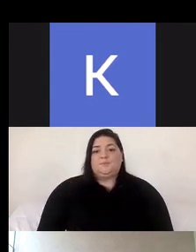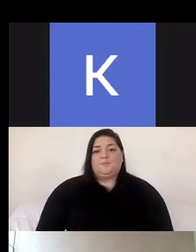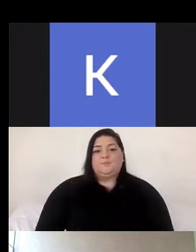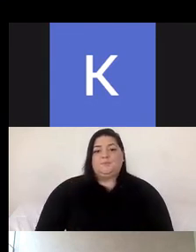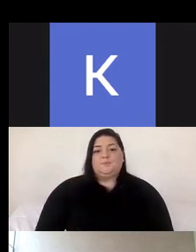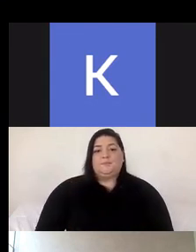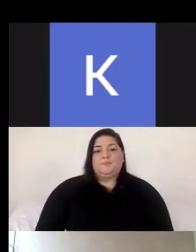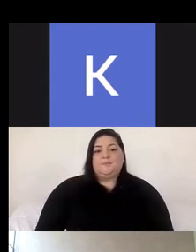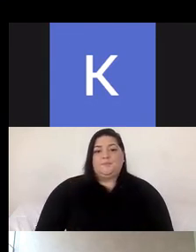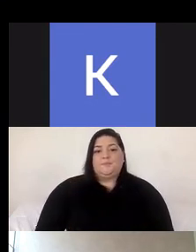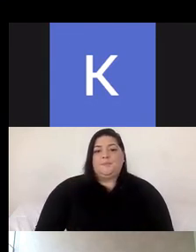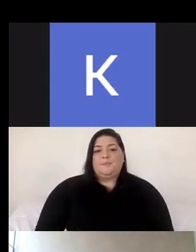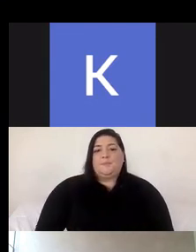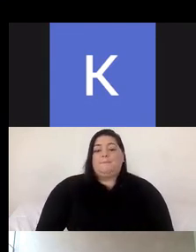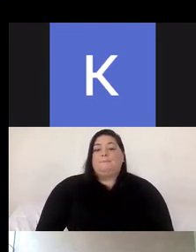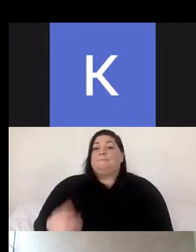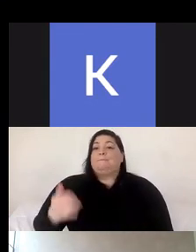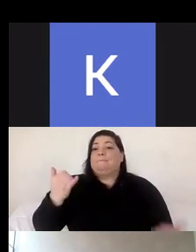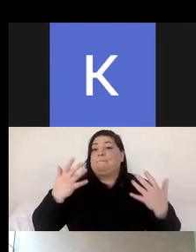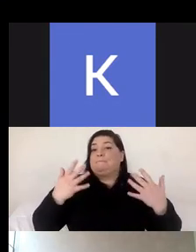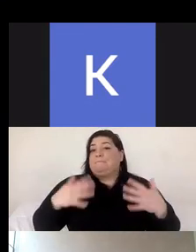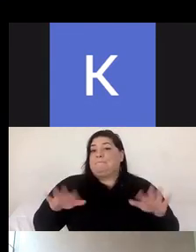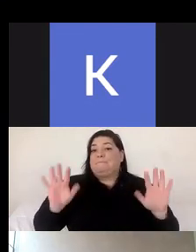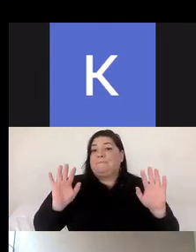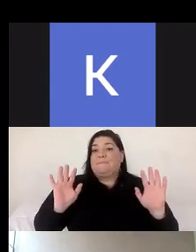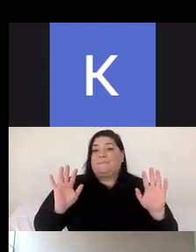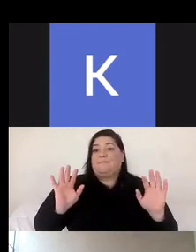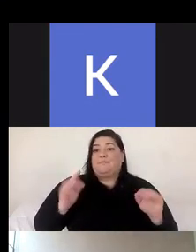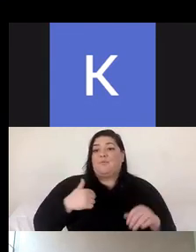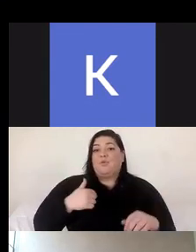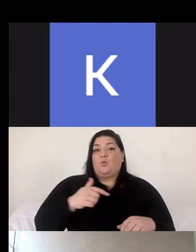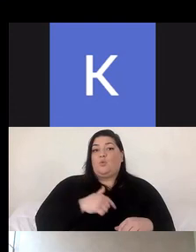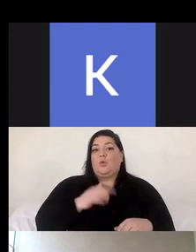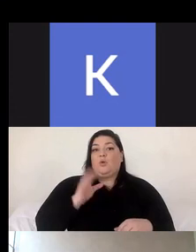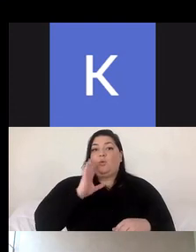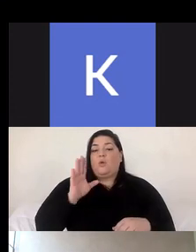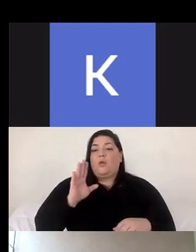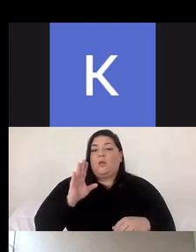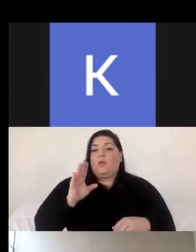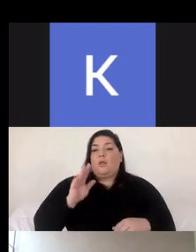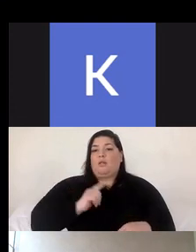So wrapping up, we are opening it up to your questions.